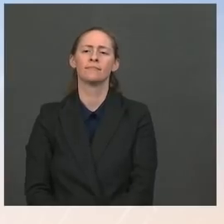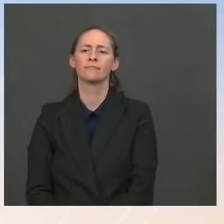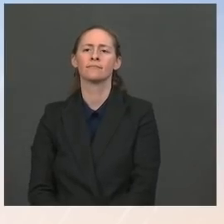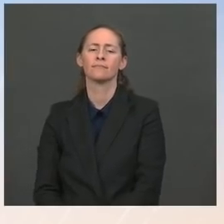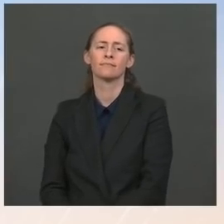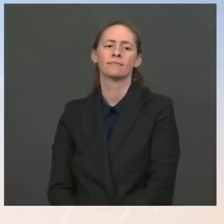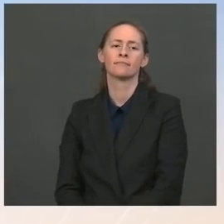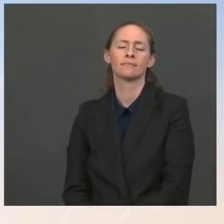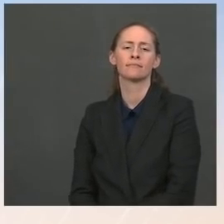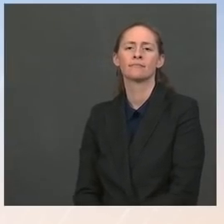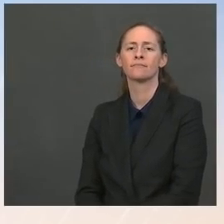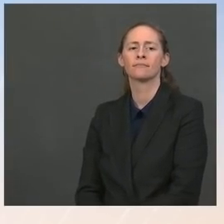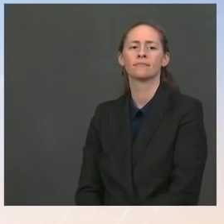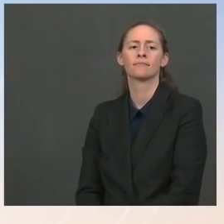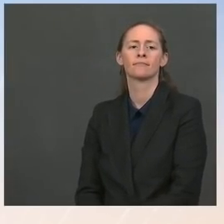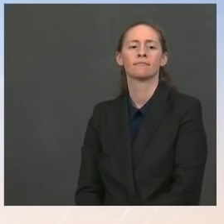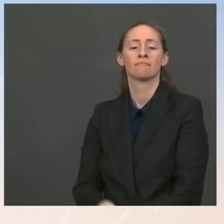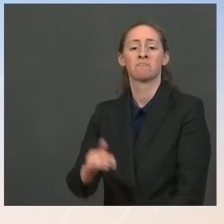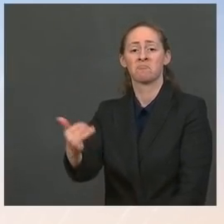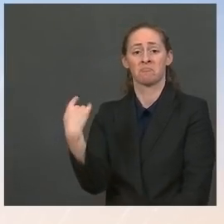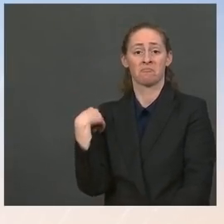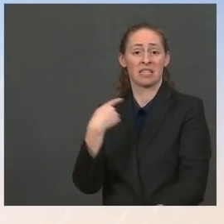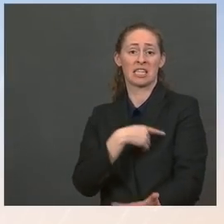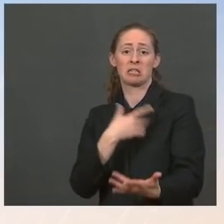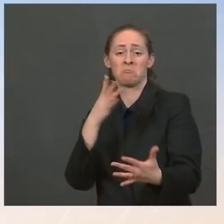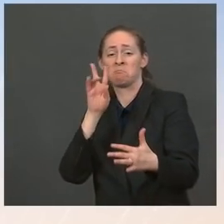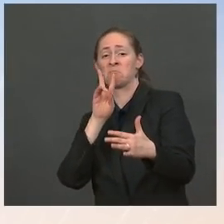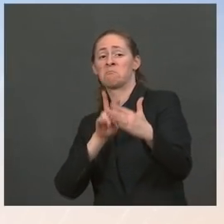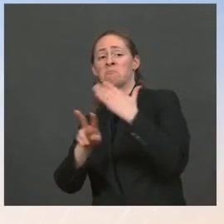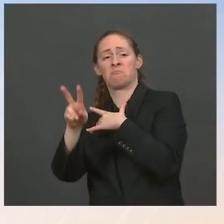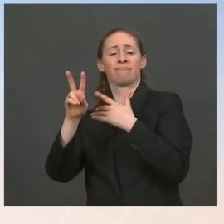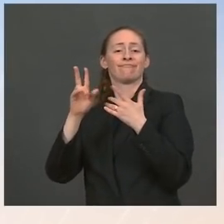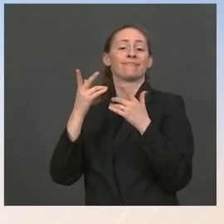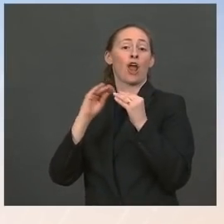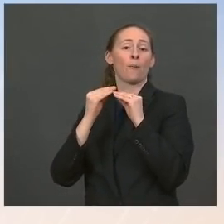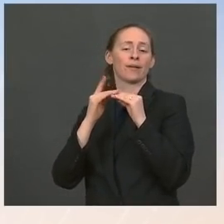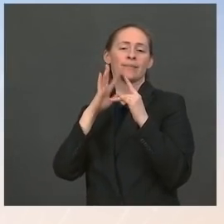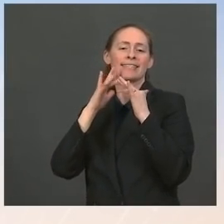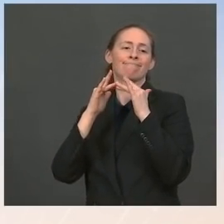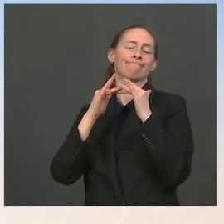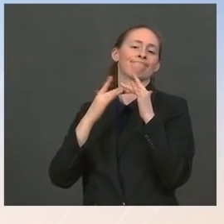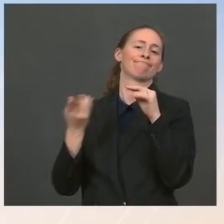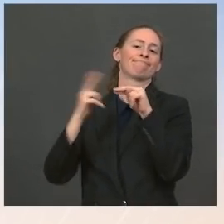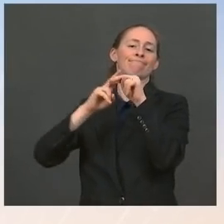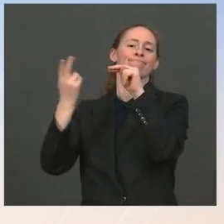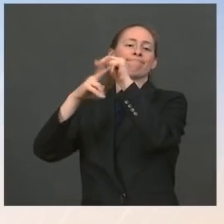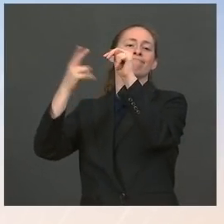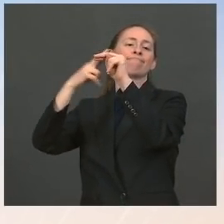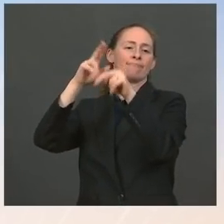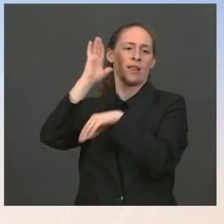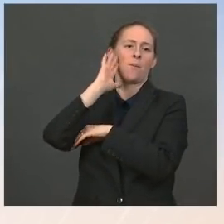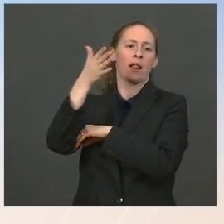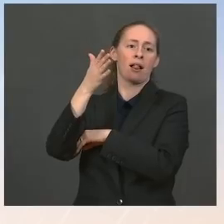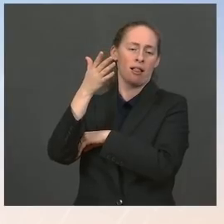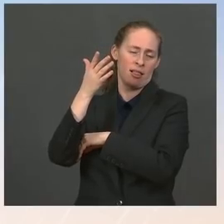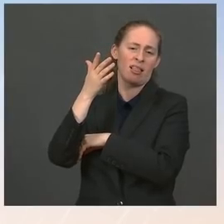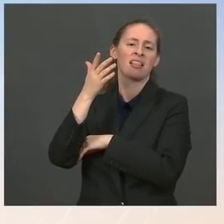And as expected, numbers continue to rise as we approach the deadline and more federal employees input their documentation.